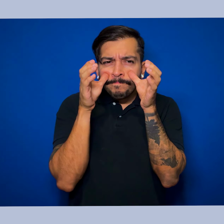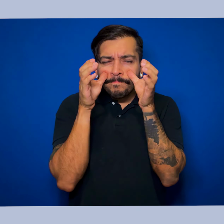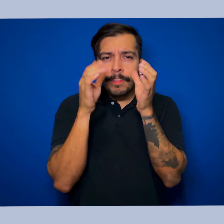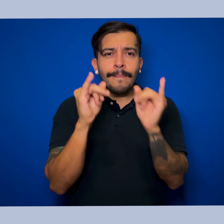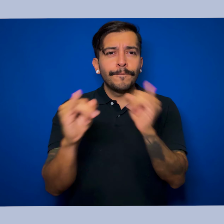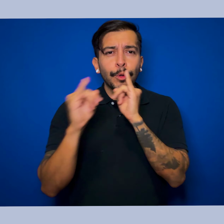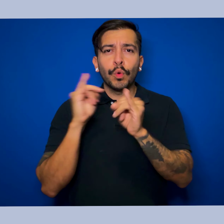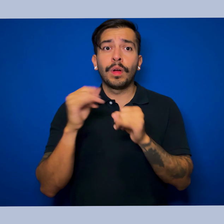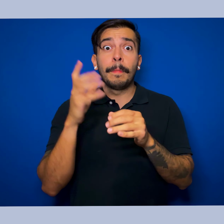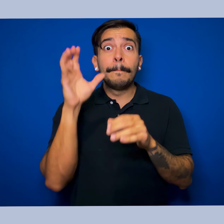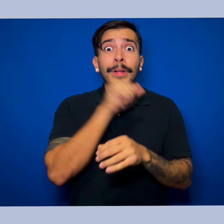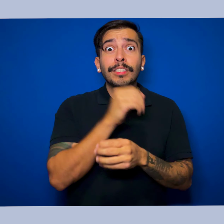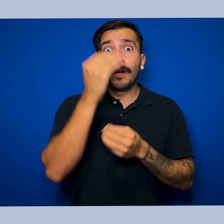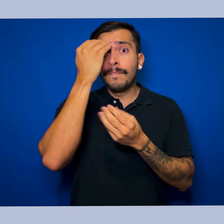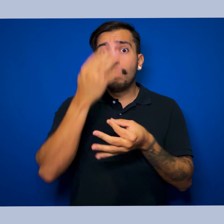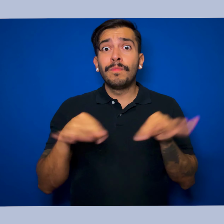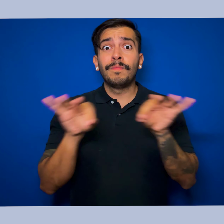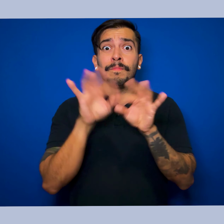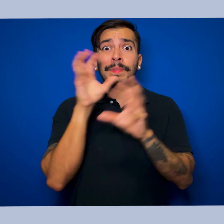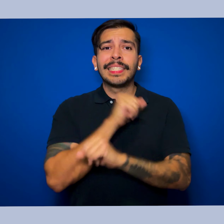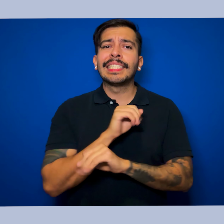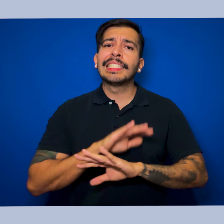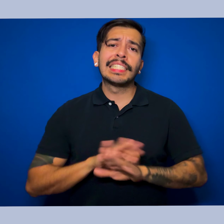in these interviews so we don't lose out on important information.